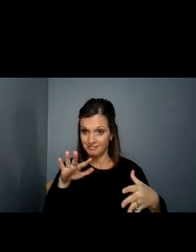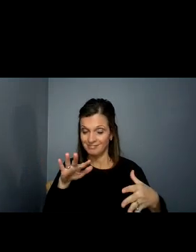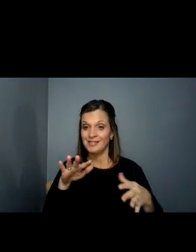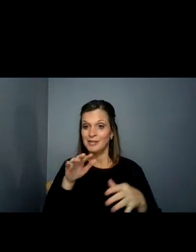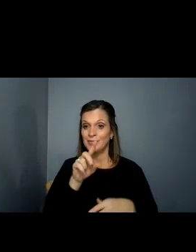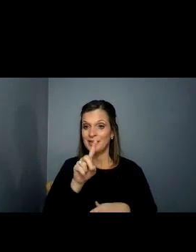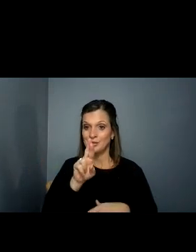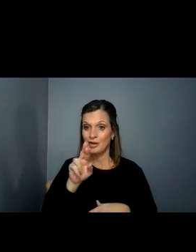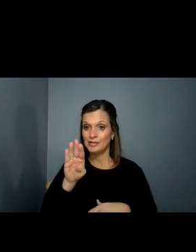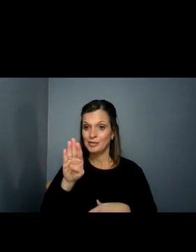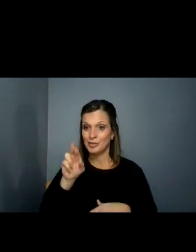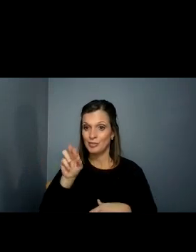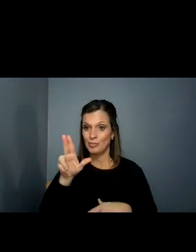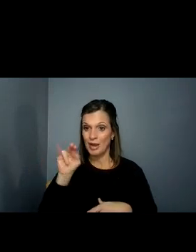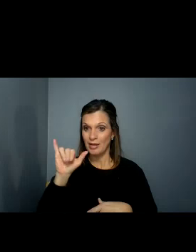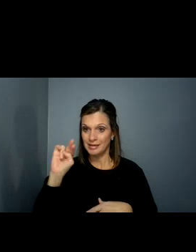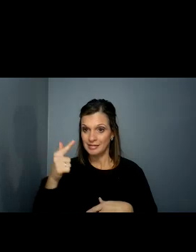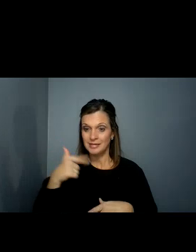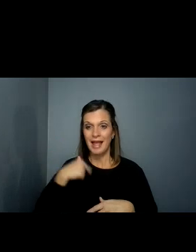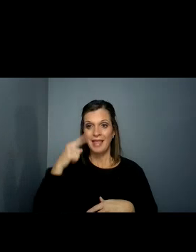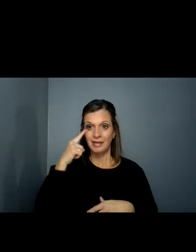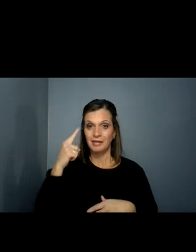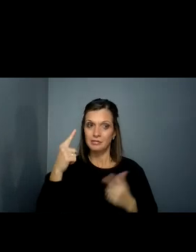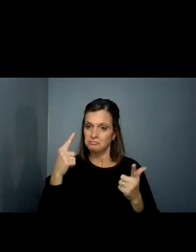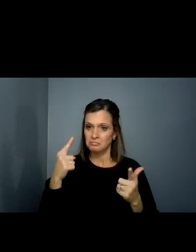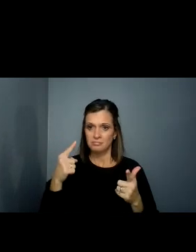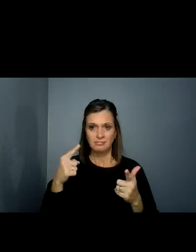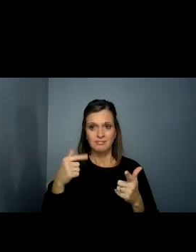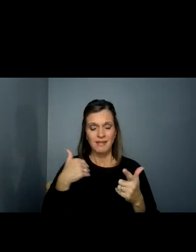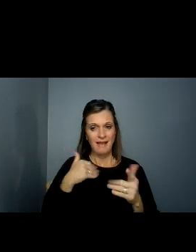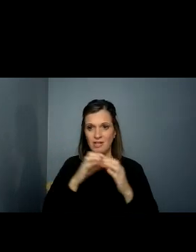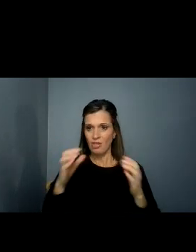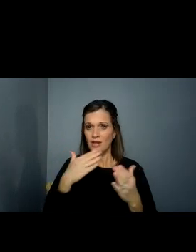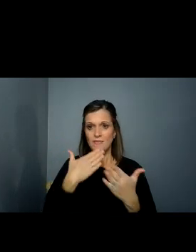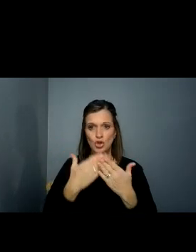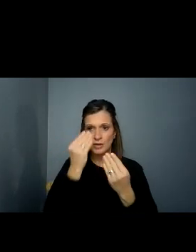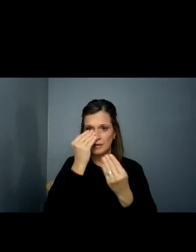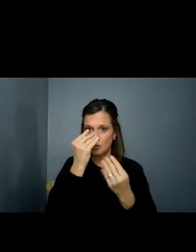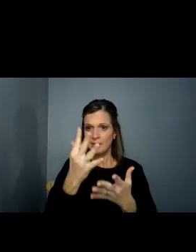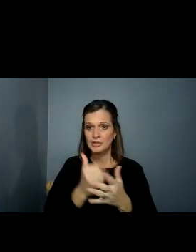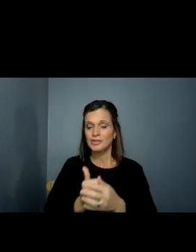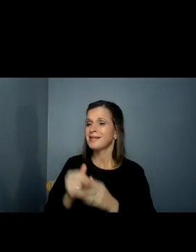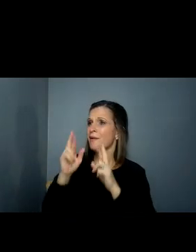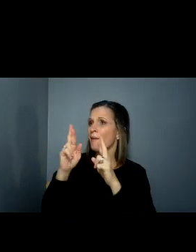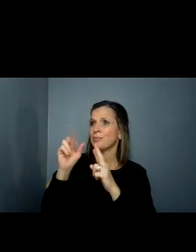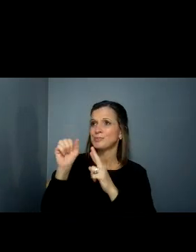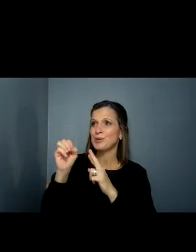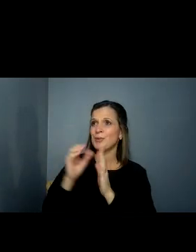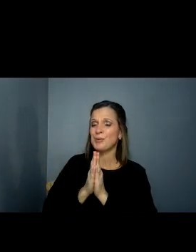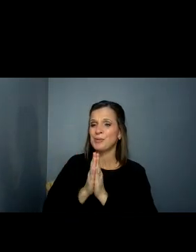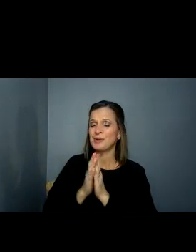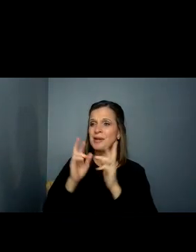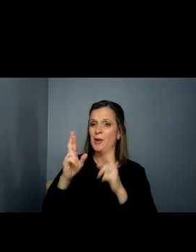asked a lot of questions. I got a little a lot of really great information. I hope it did. I yeah. I hope it made it easier to understand 'cause I